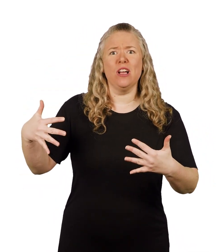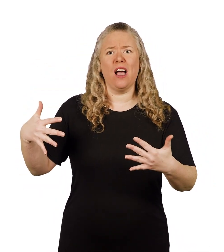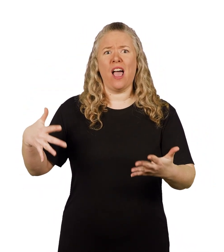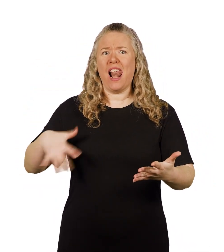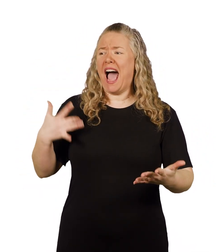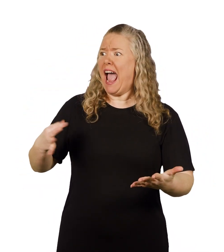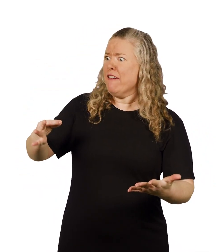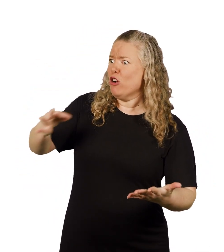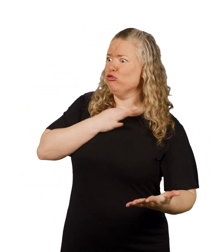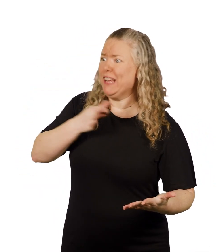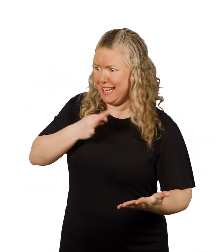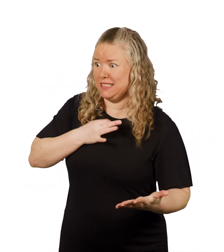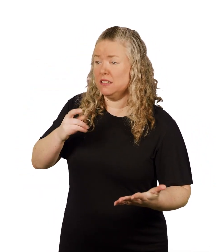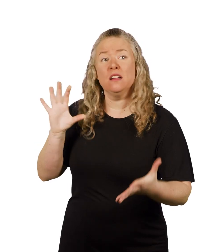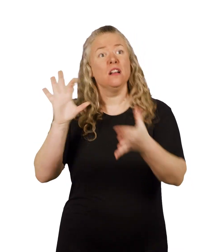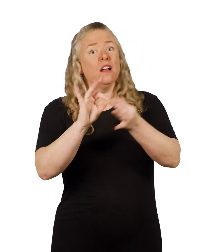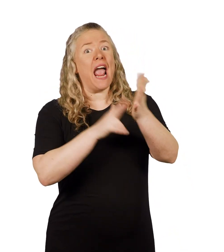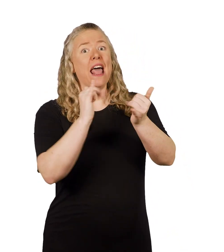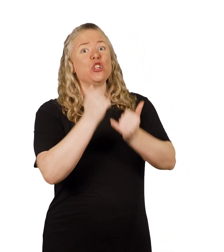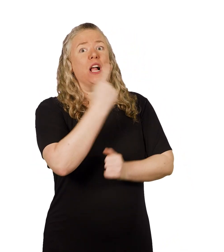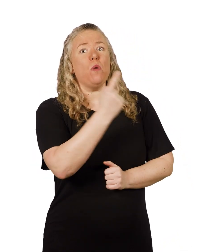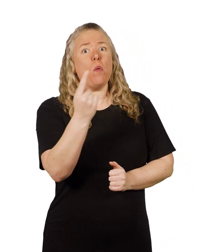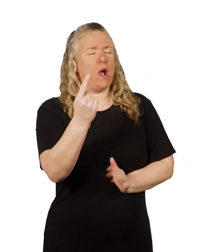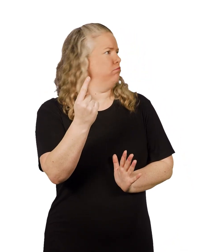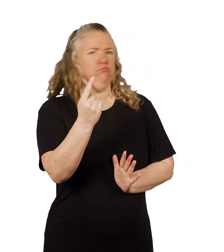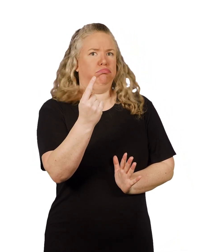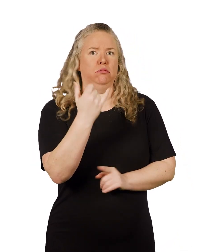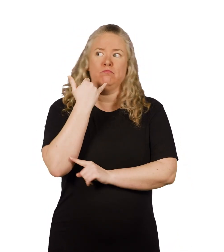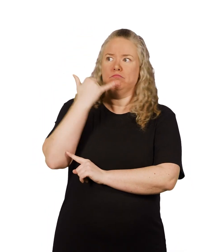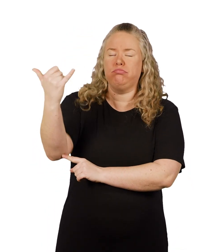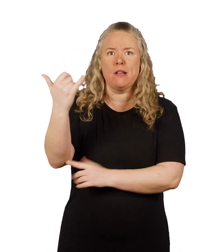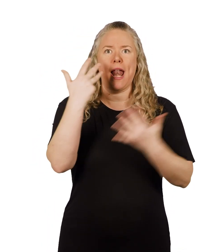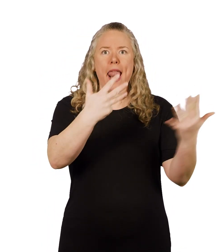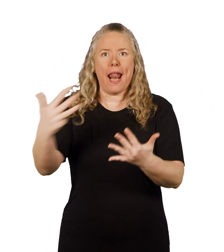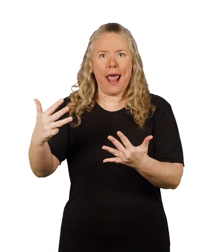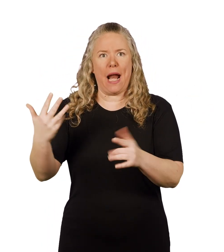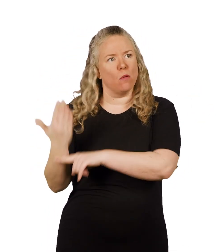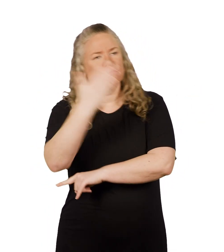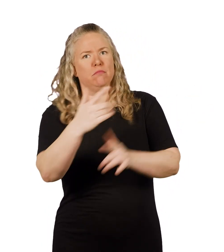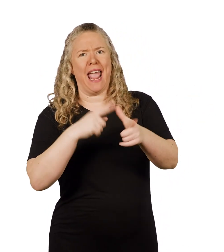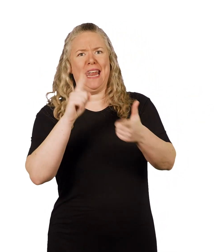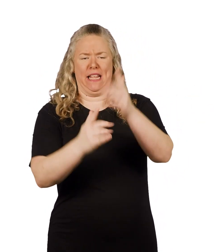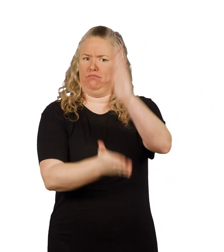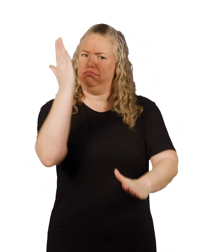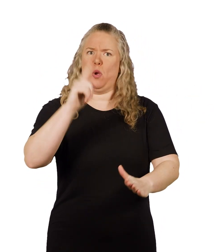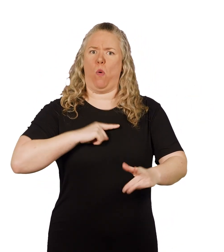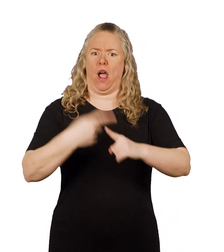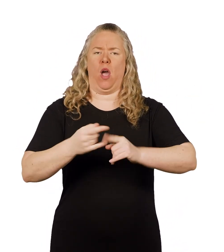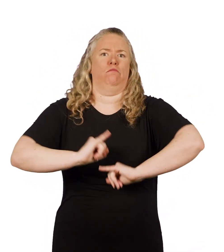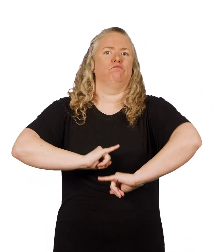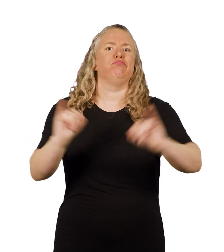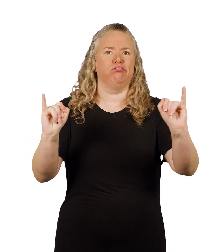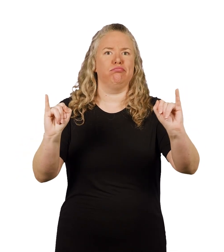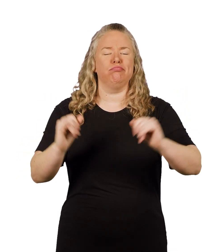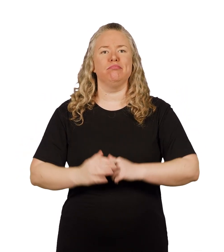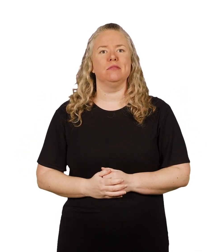when someone is seriously ill or injured and their life is at risk.